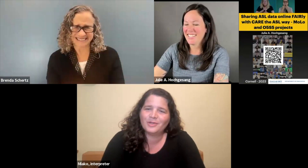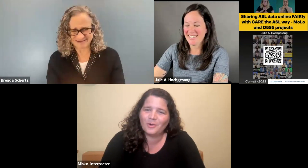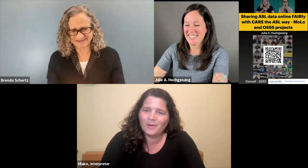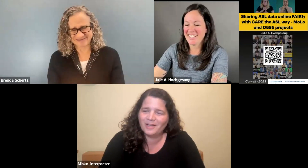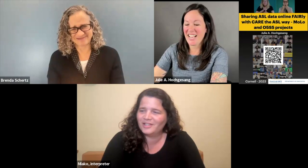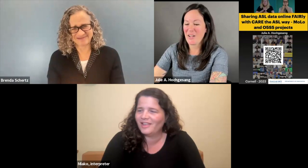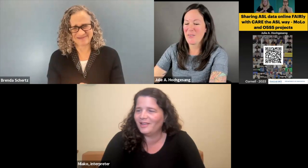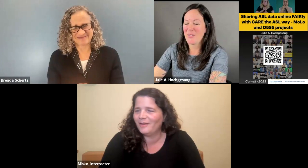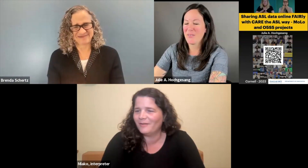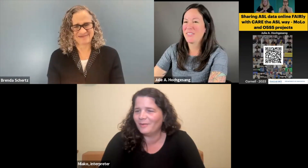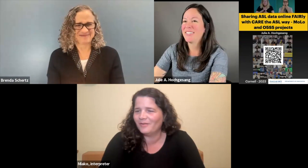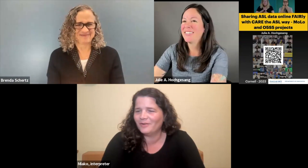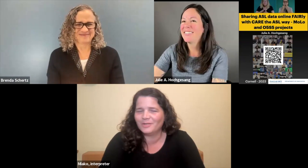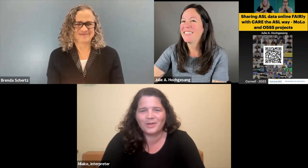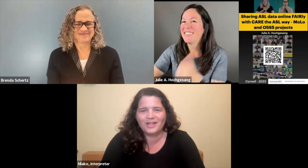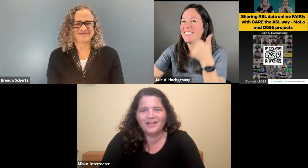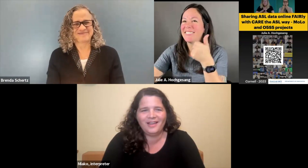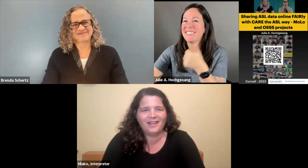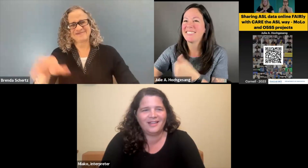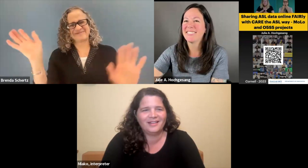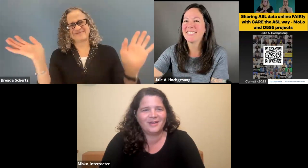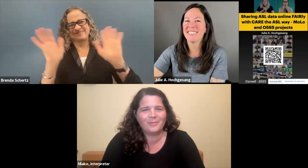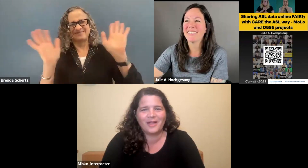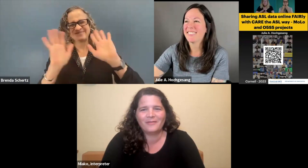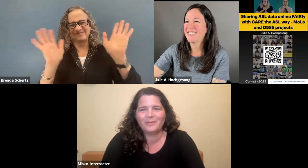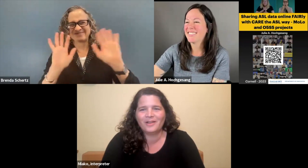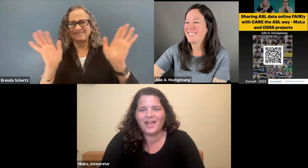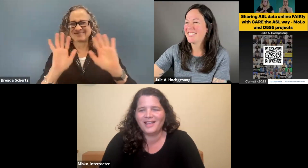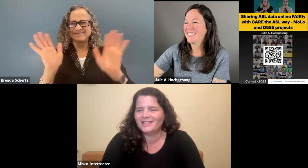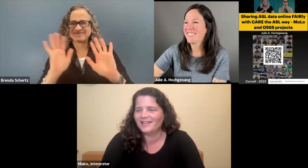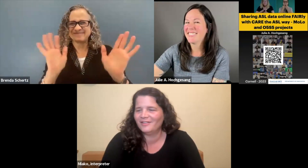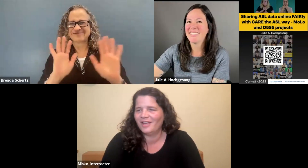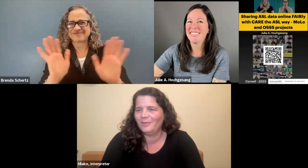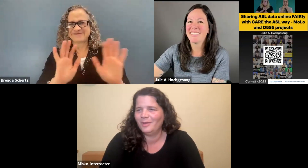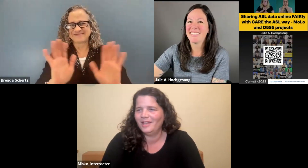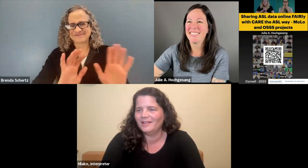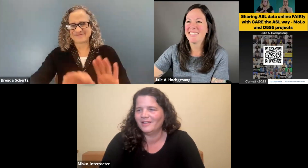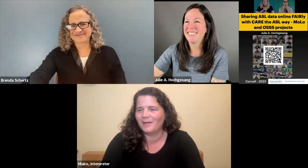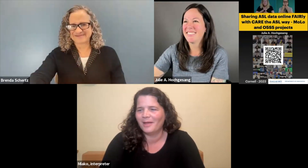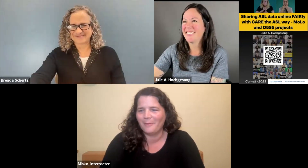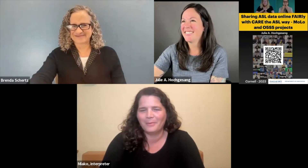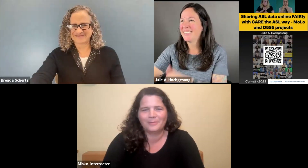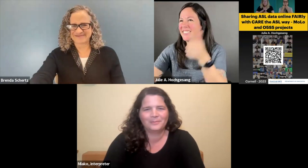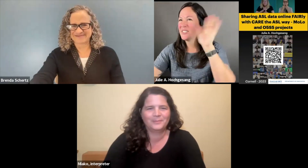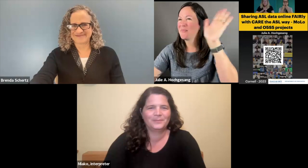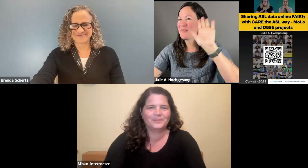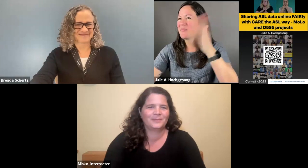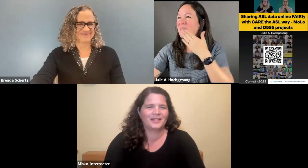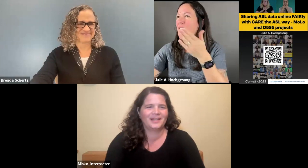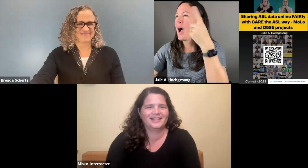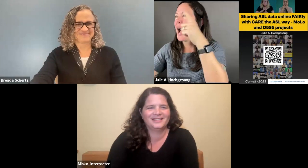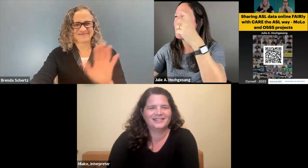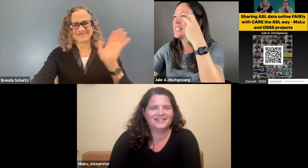so much thank you everyone for joining and I hope everyone has a great weekend coming